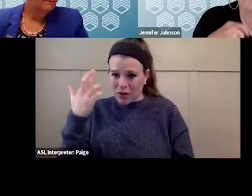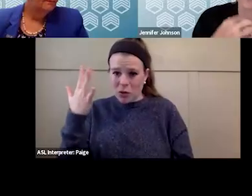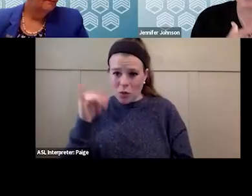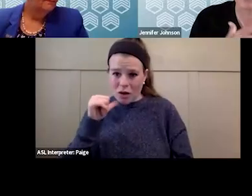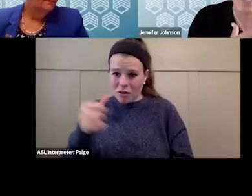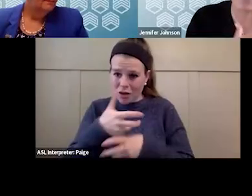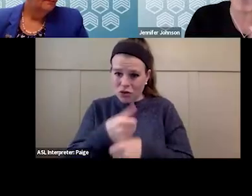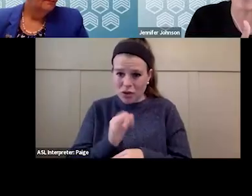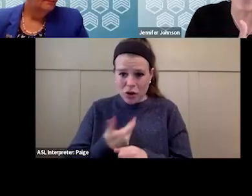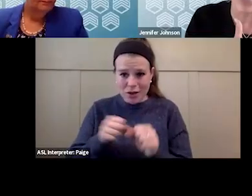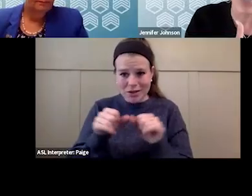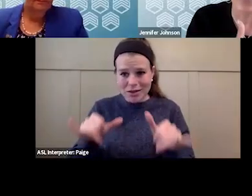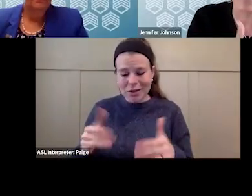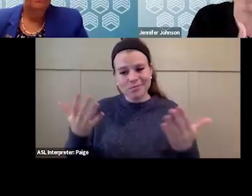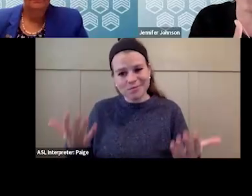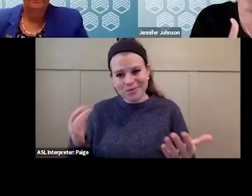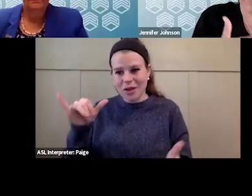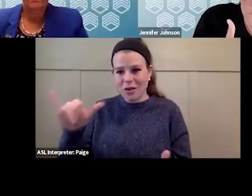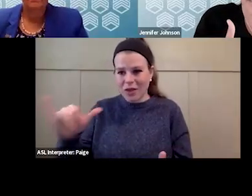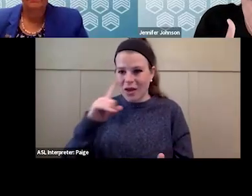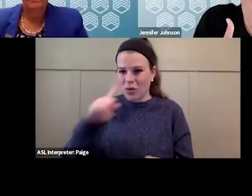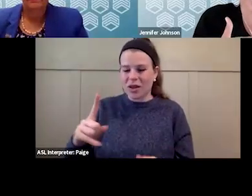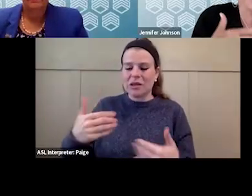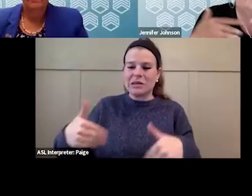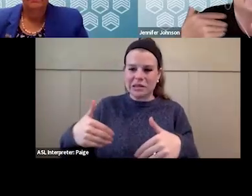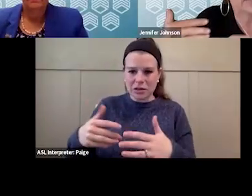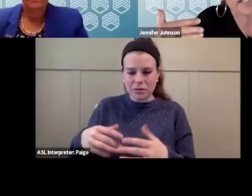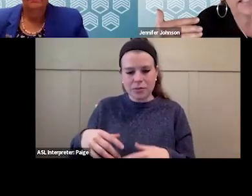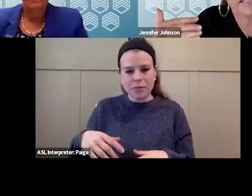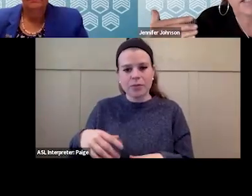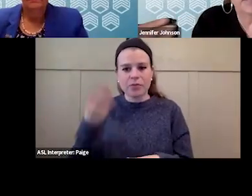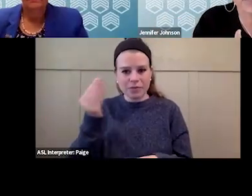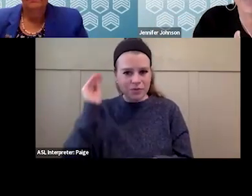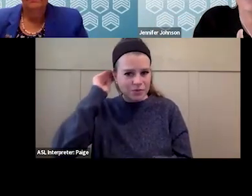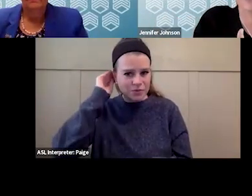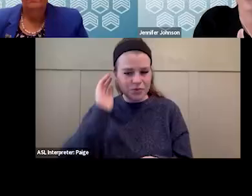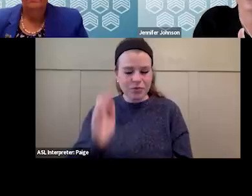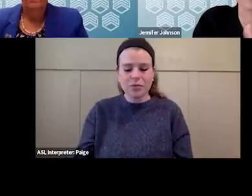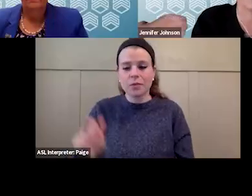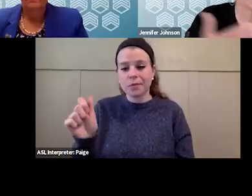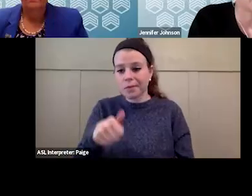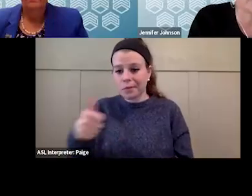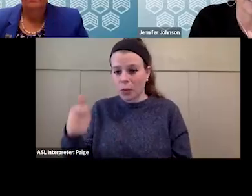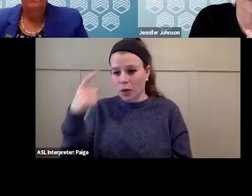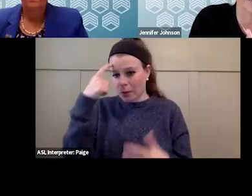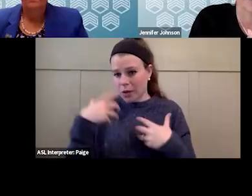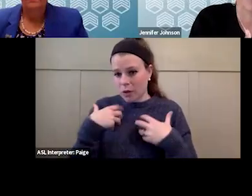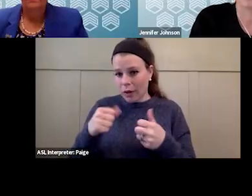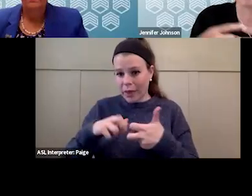Um, so there's that at the very heart of, of this. But the other thing is that these mental health issues may complicate it.